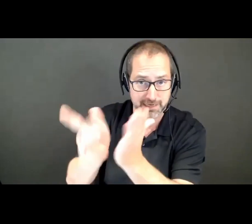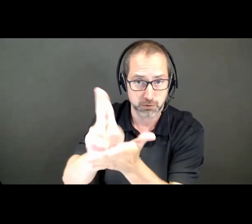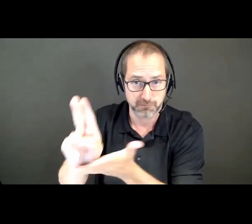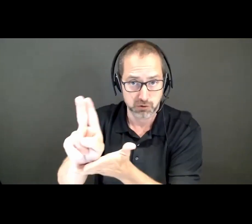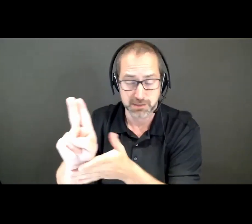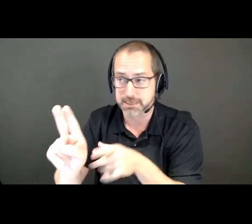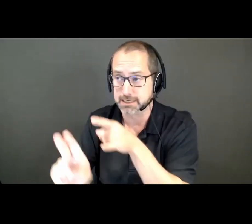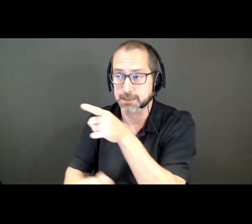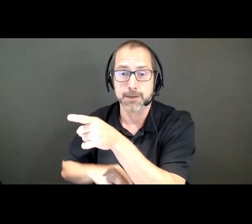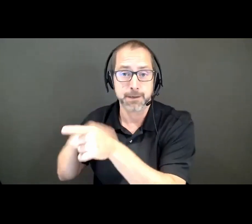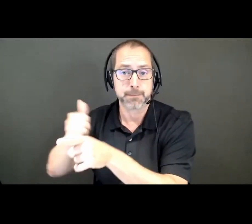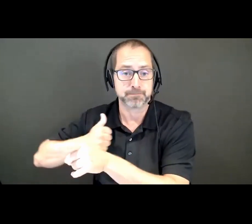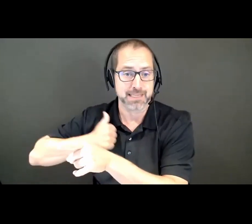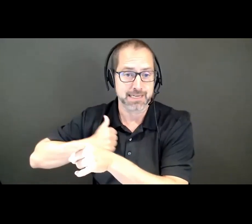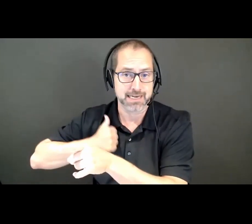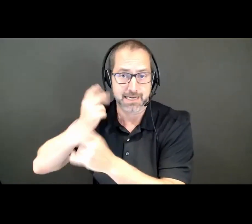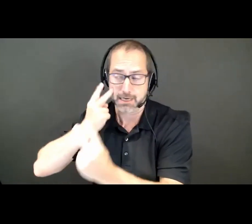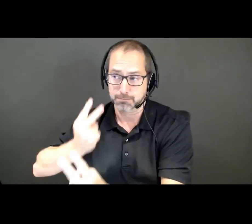and the Canadian Memorial Chiropractic College.